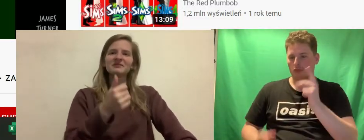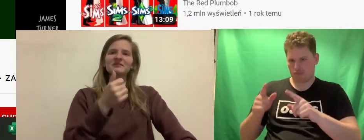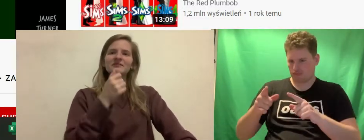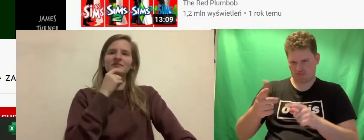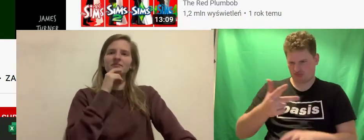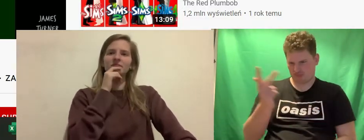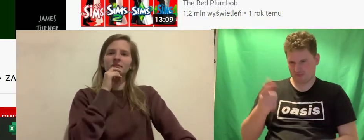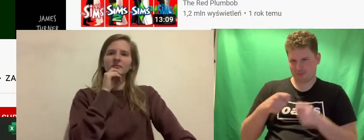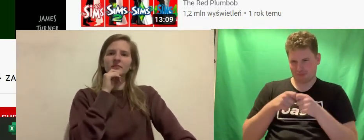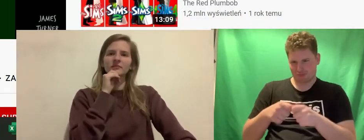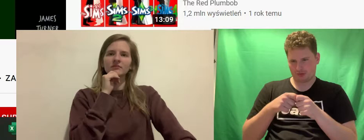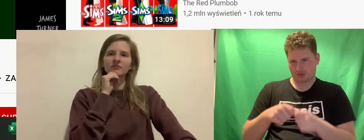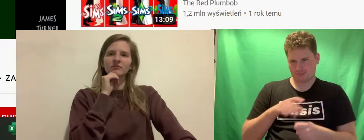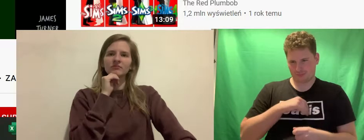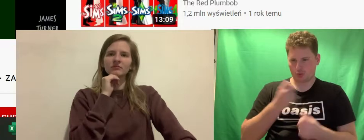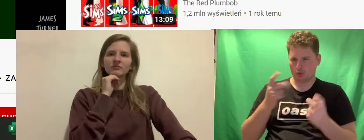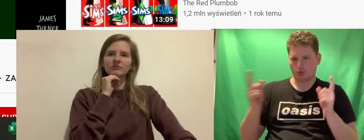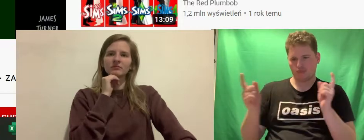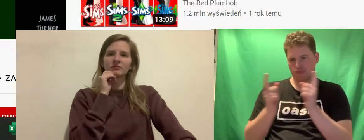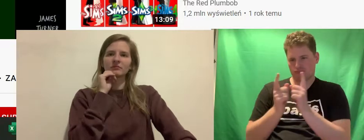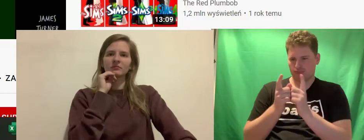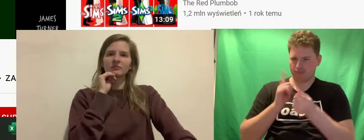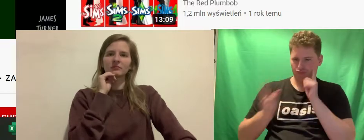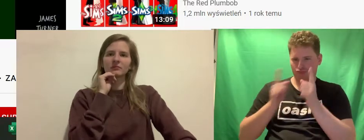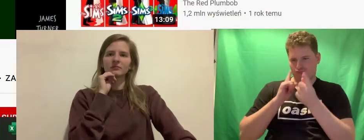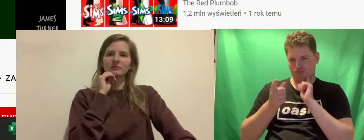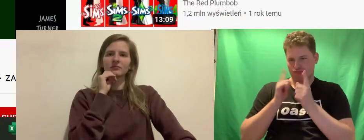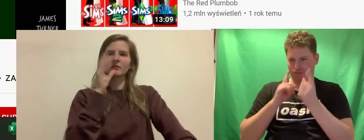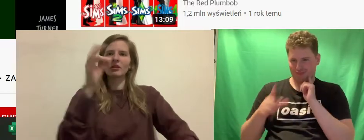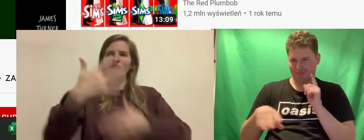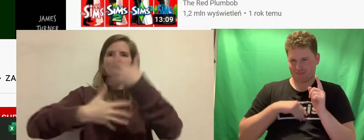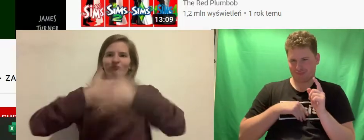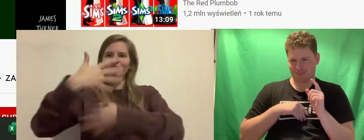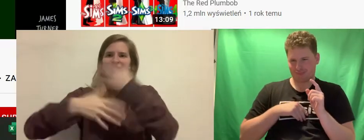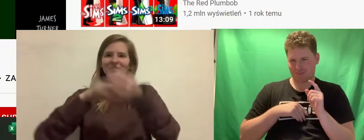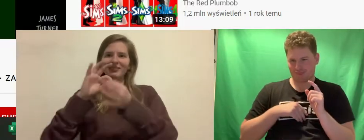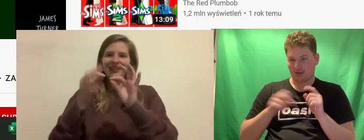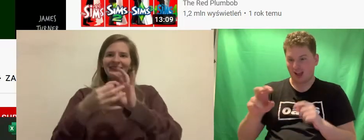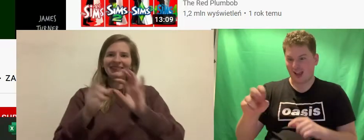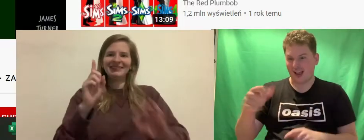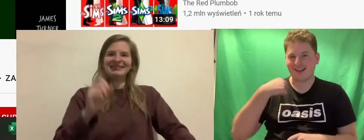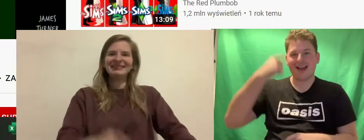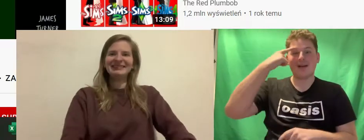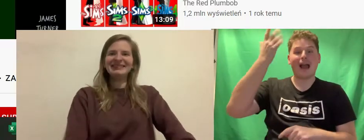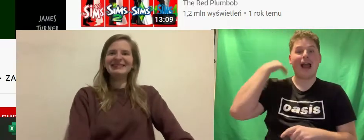K: Sims 1 ... (interrupted) A: Sims 3! you can make friends with a ghost K: not only that, they can have sex too (it's not a bluff)